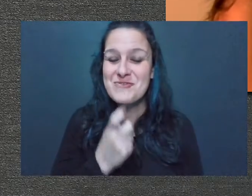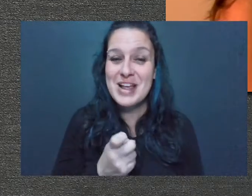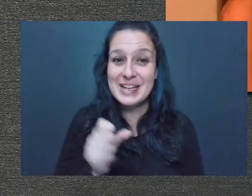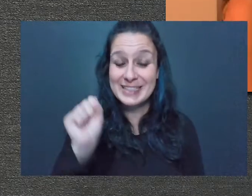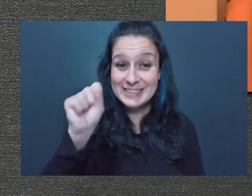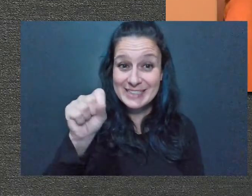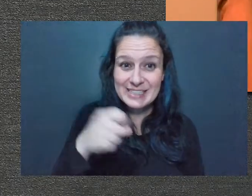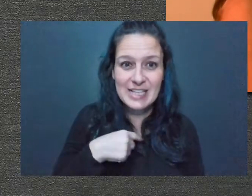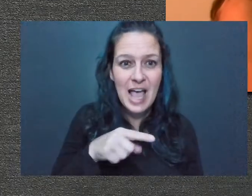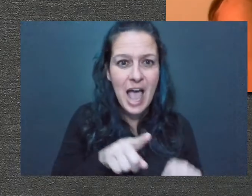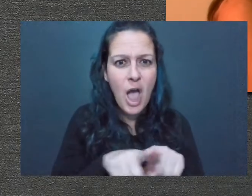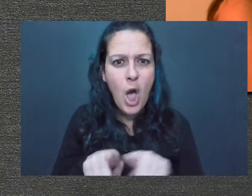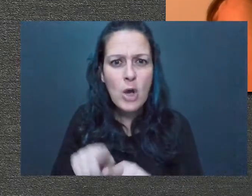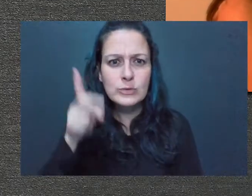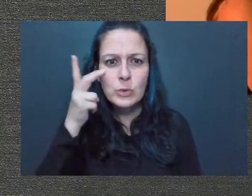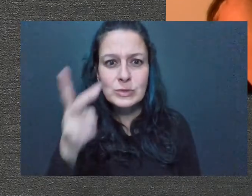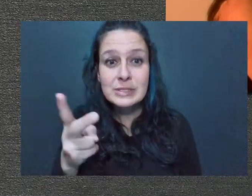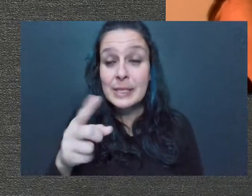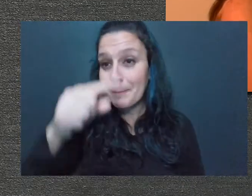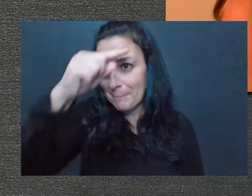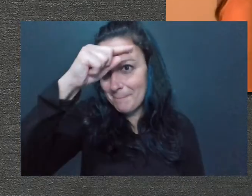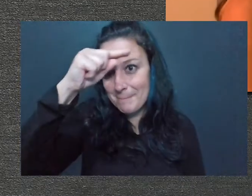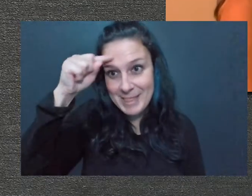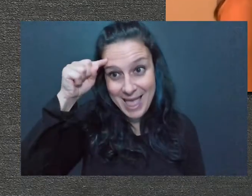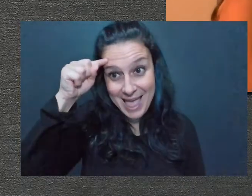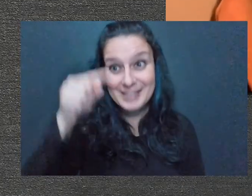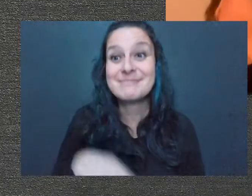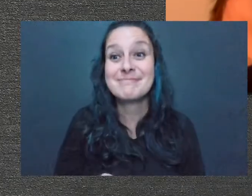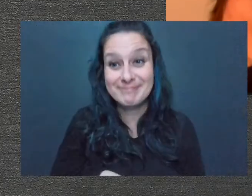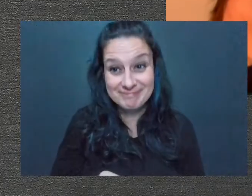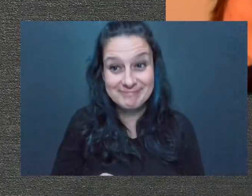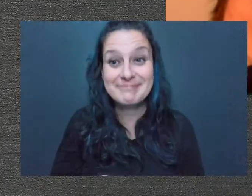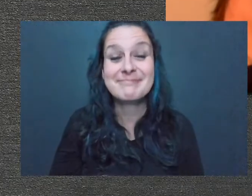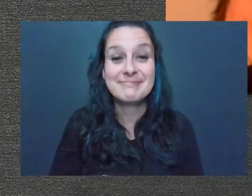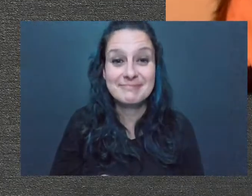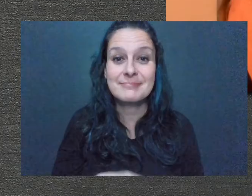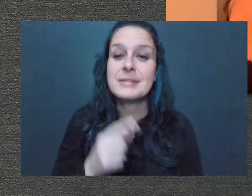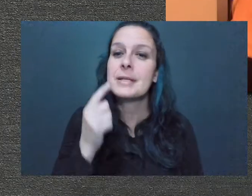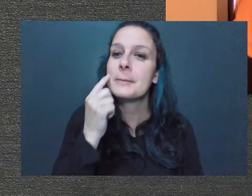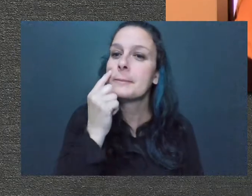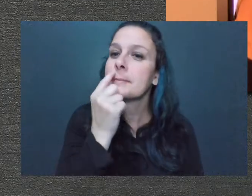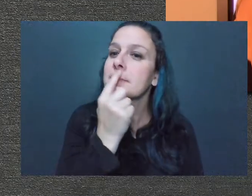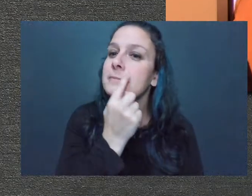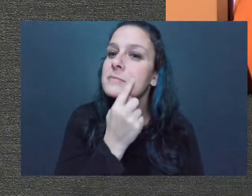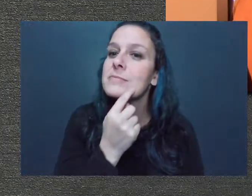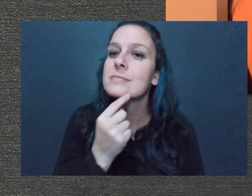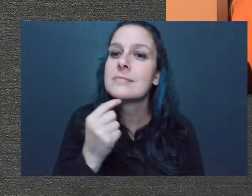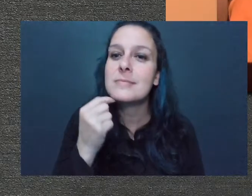Yes, I also see. [Communication Device] Black. Black, around the beak, don't you?